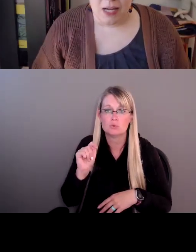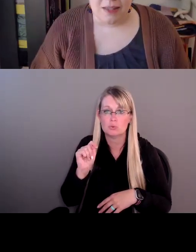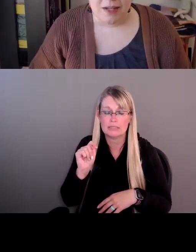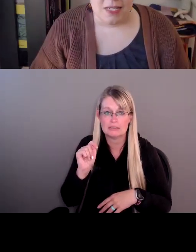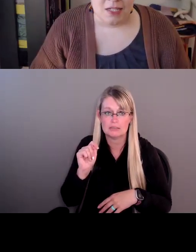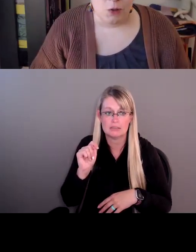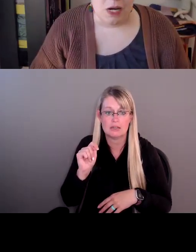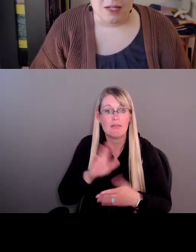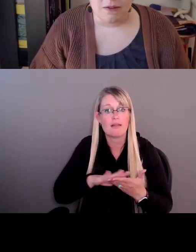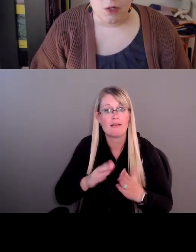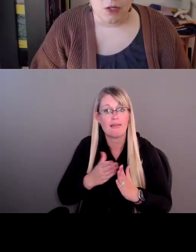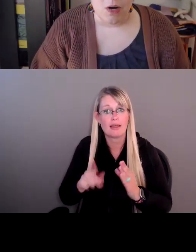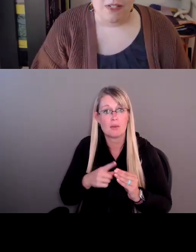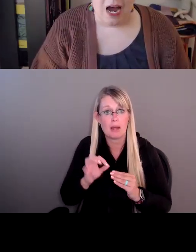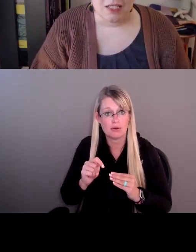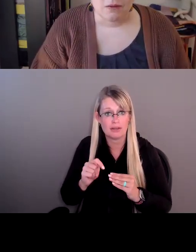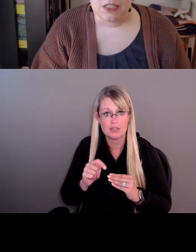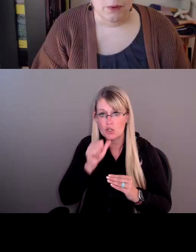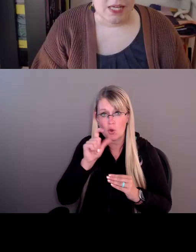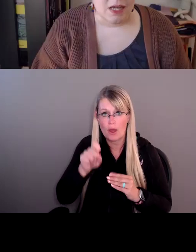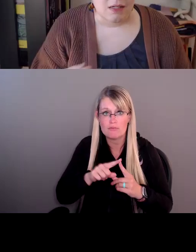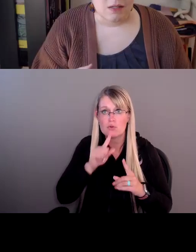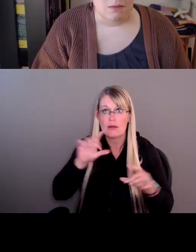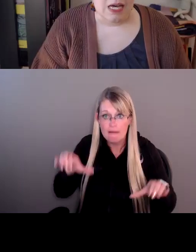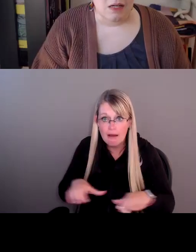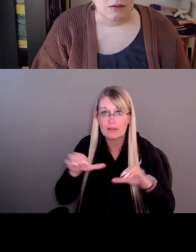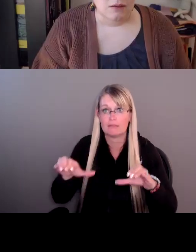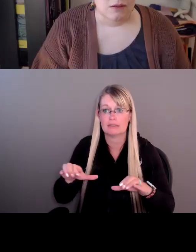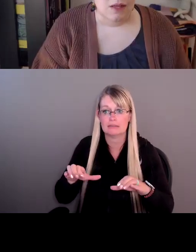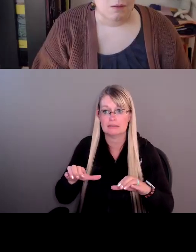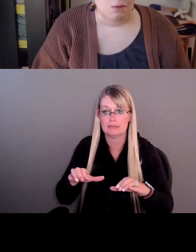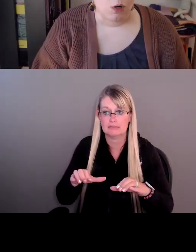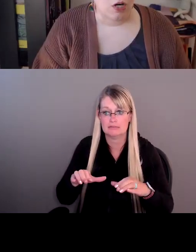And the nice thing about it is you don't have to actively do anything to make the note and work